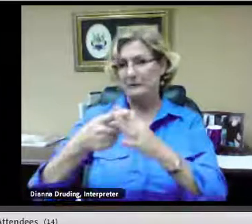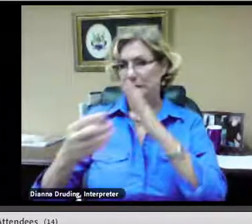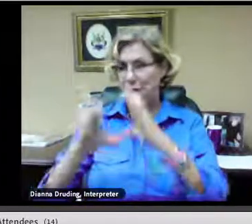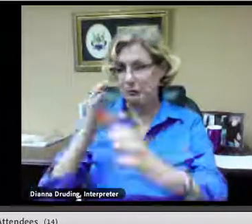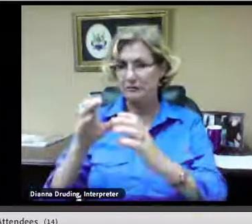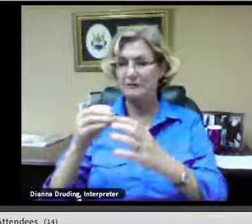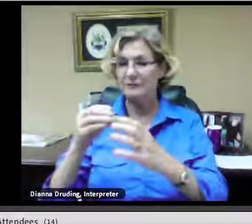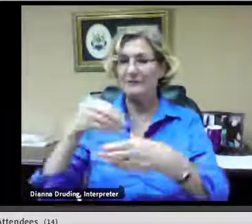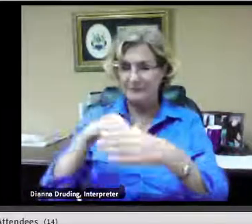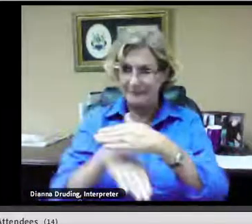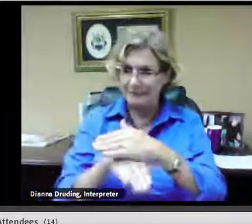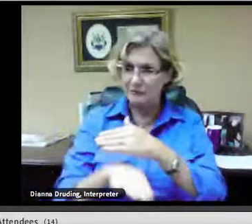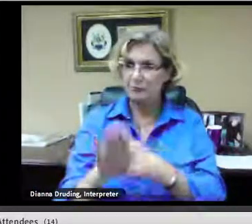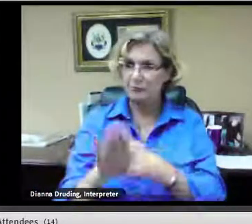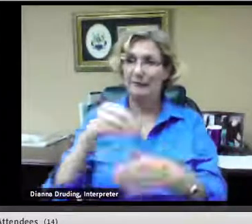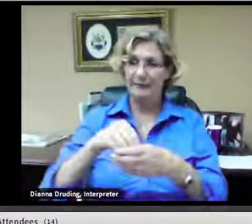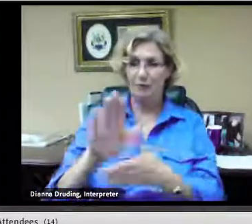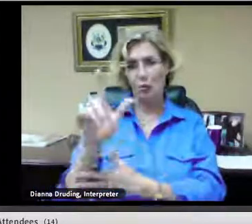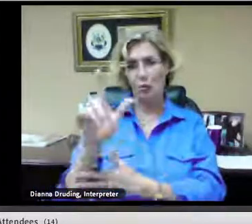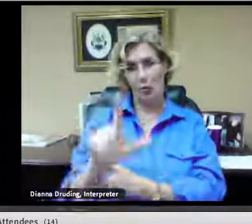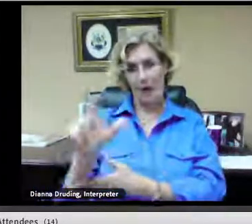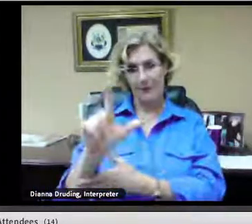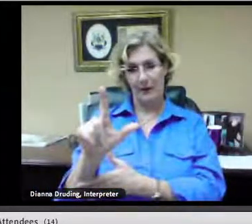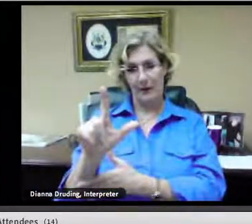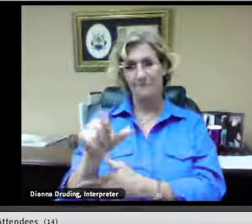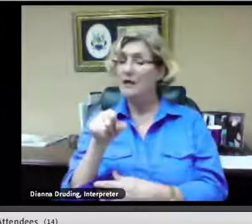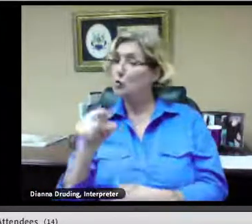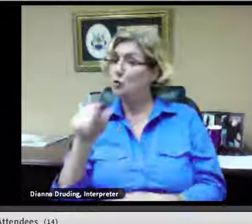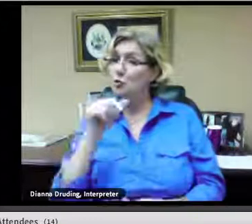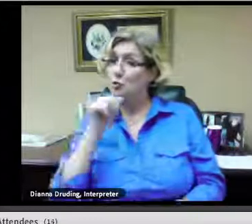And the short version of that one is you do not have to reinvent the wheel.